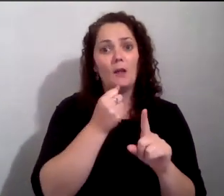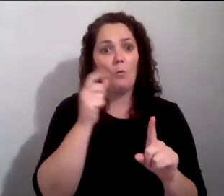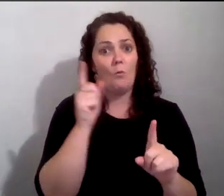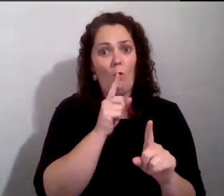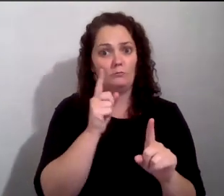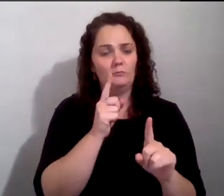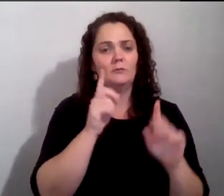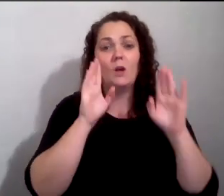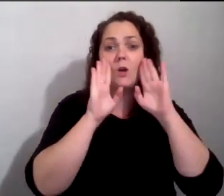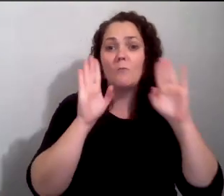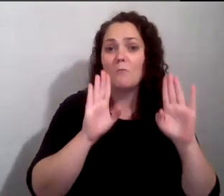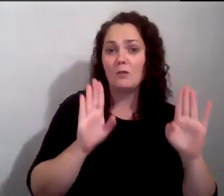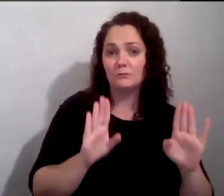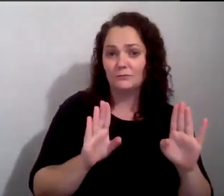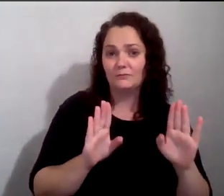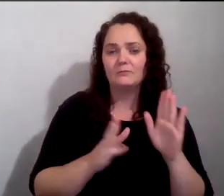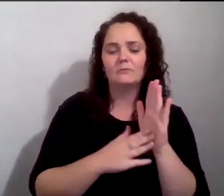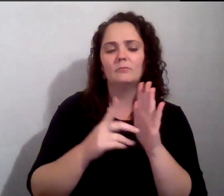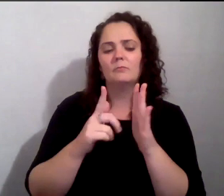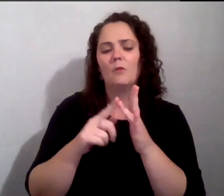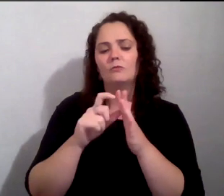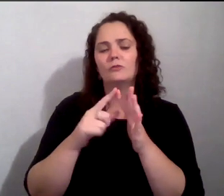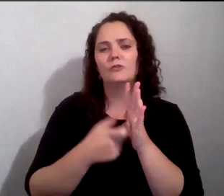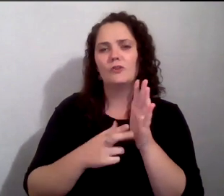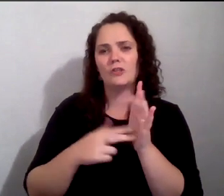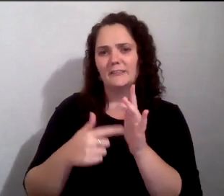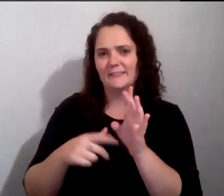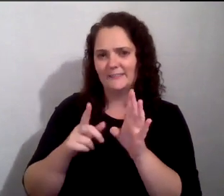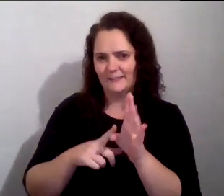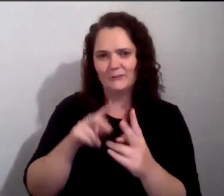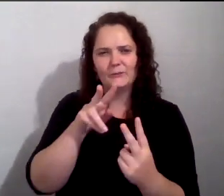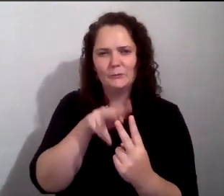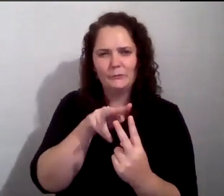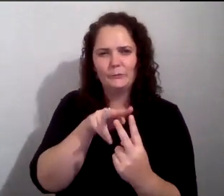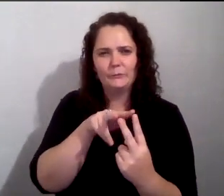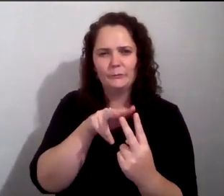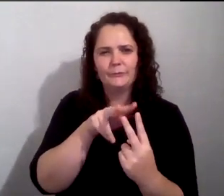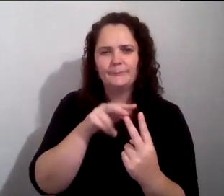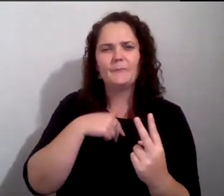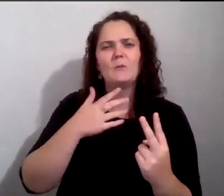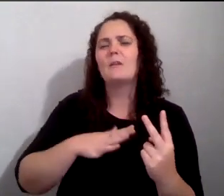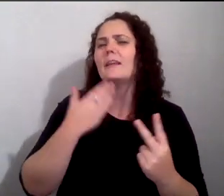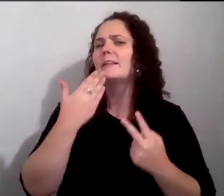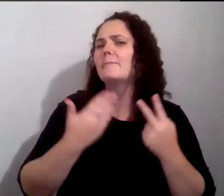the impact of modernity and modernism. Now I want to leap into some definitions